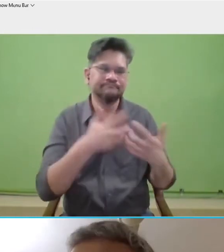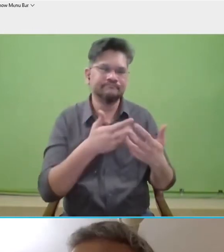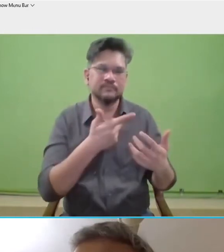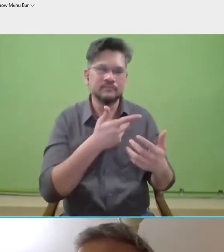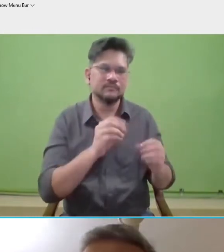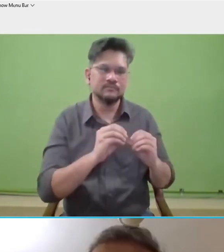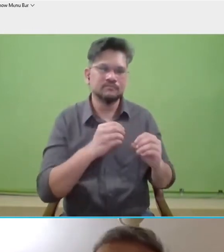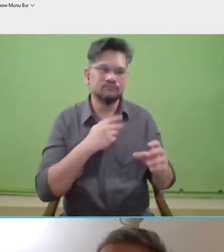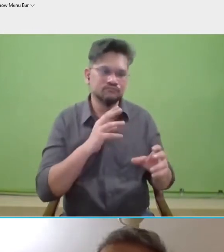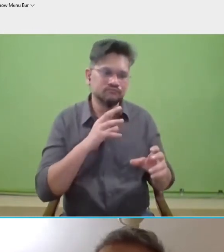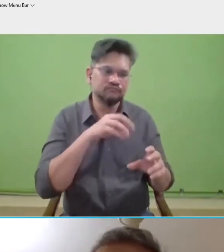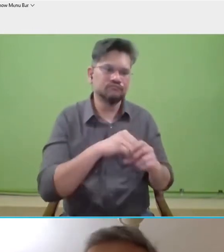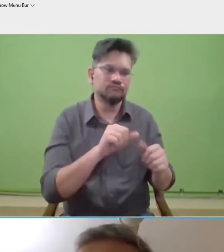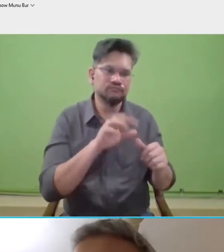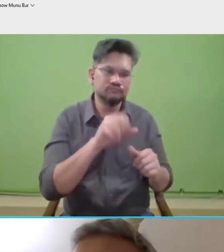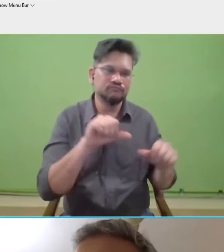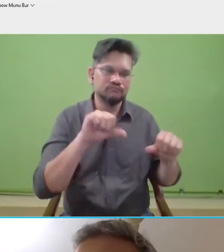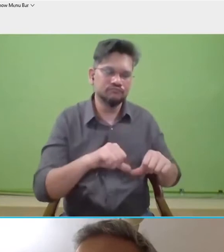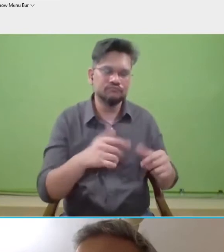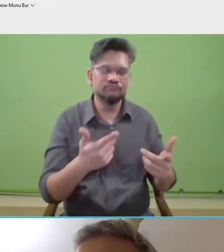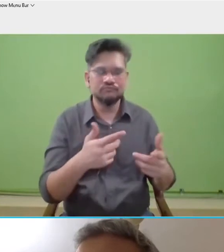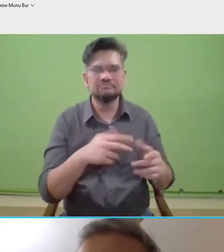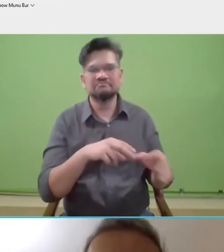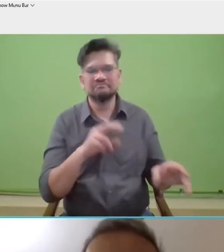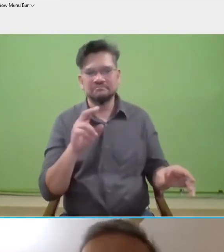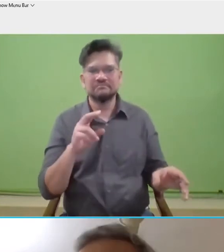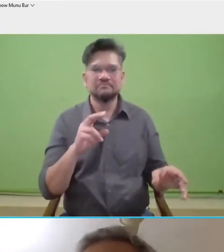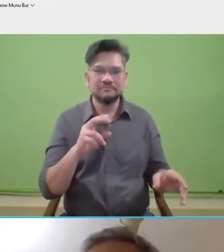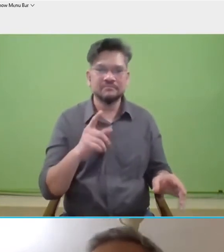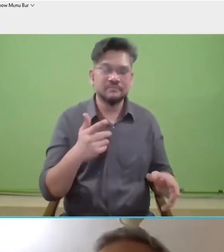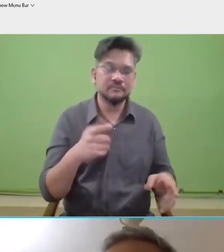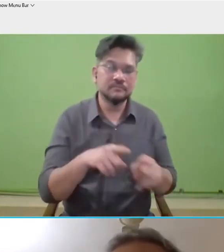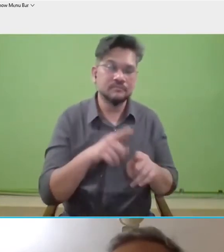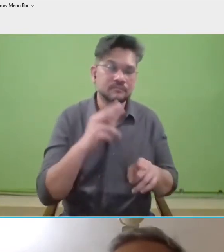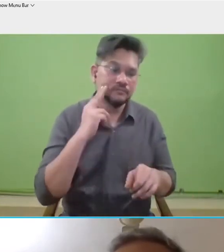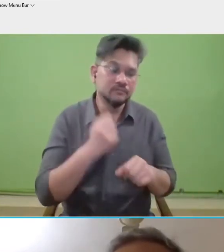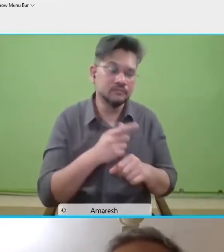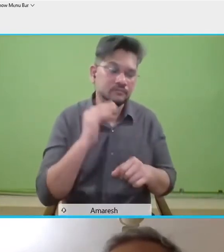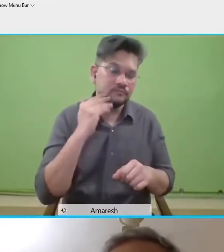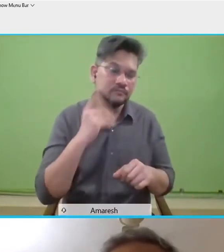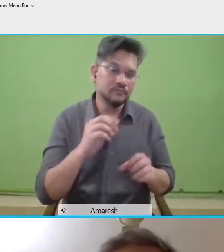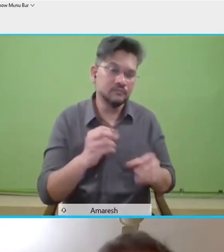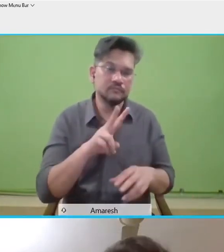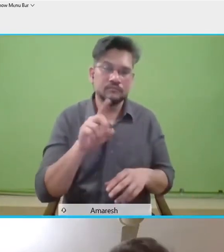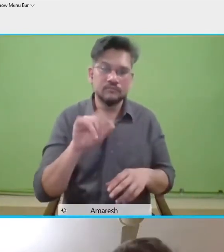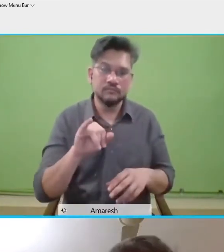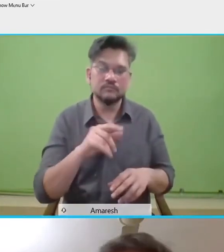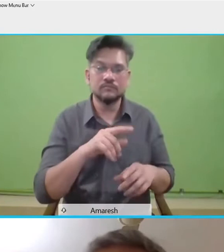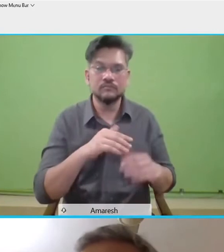is no accessibility okay and when we started equal opportunity cell in 2006 in Delhi university 2007